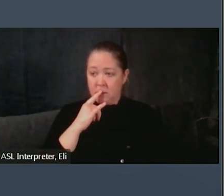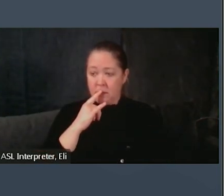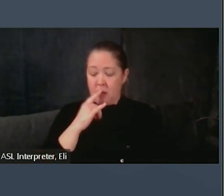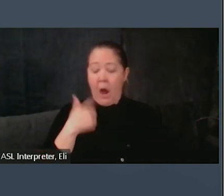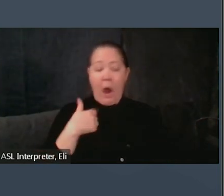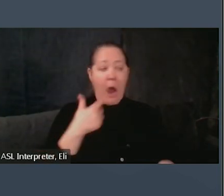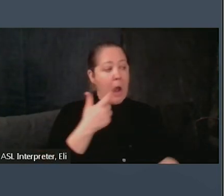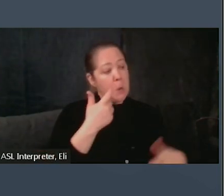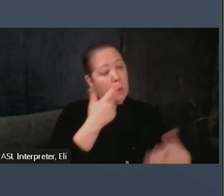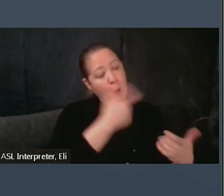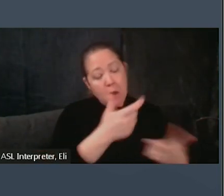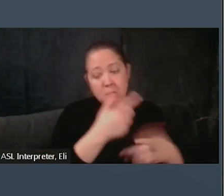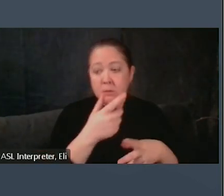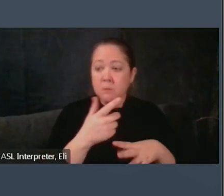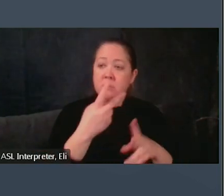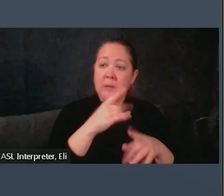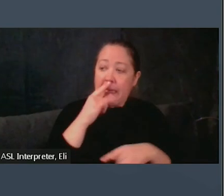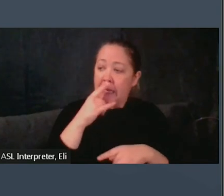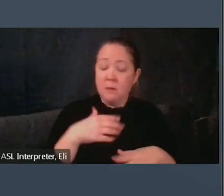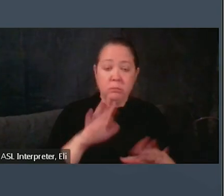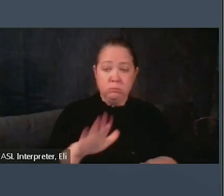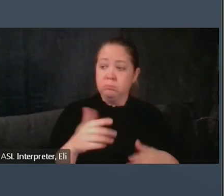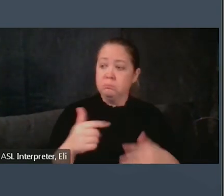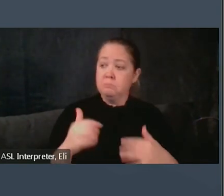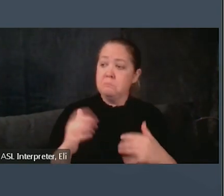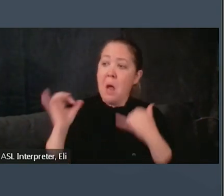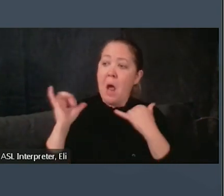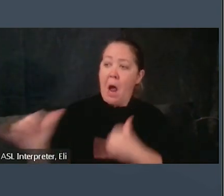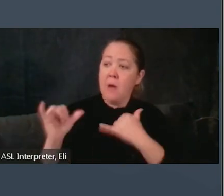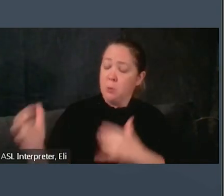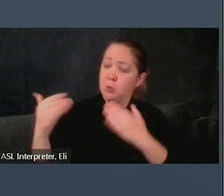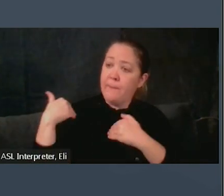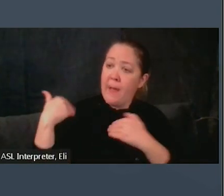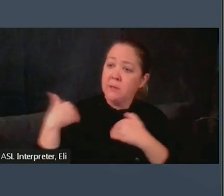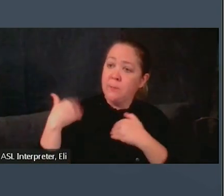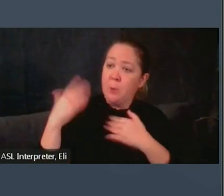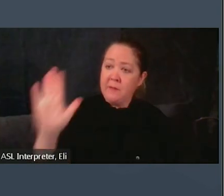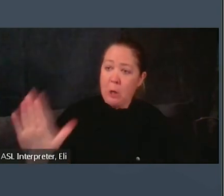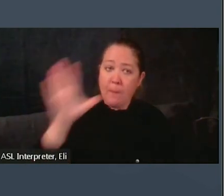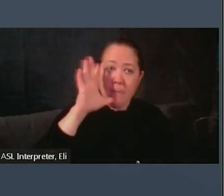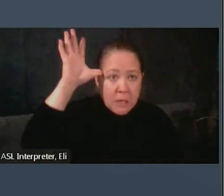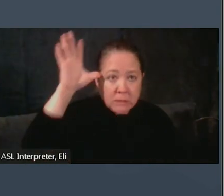and I am just as responsible for them as their parents. So I keep an eye out on them,